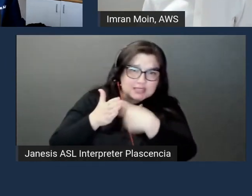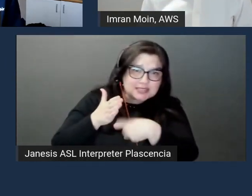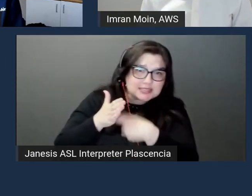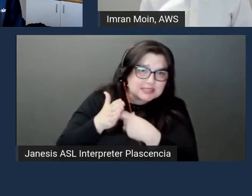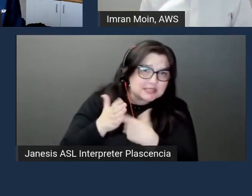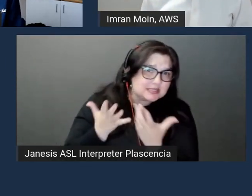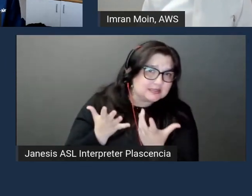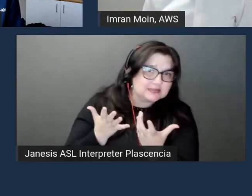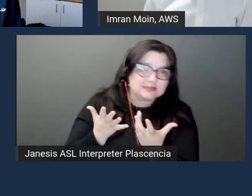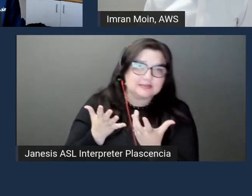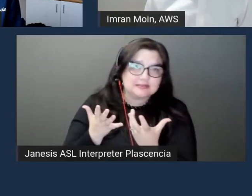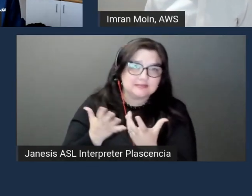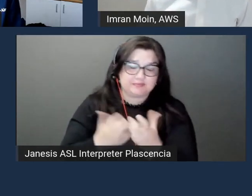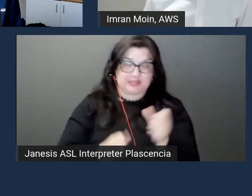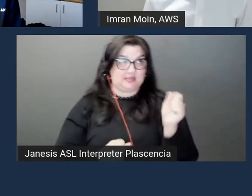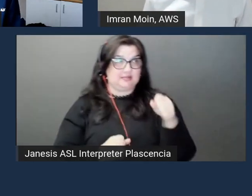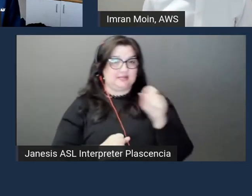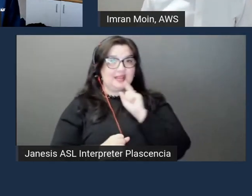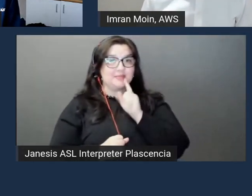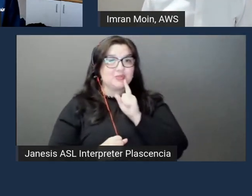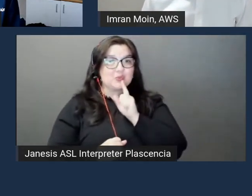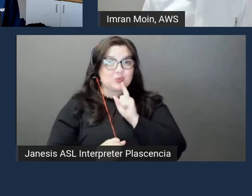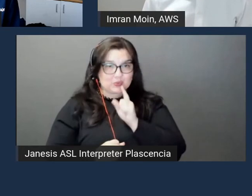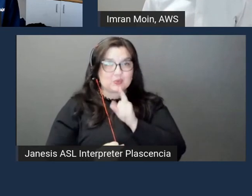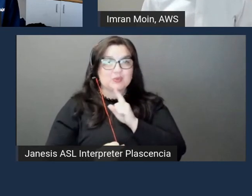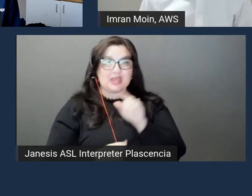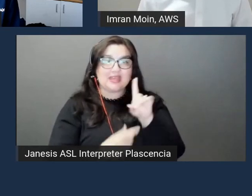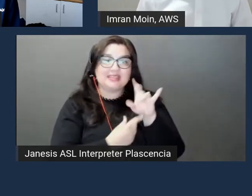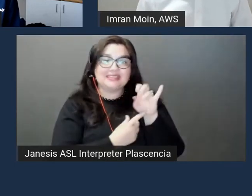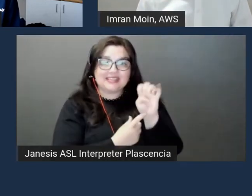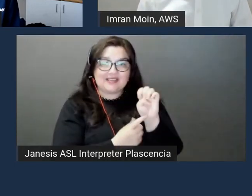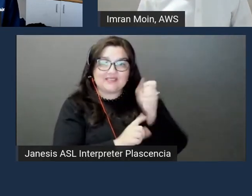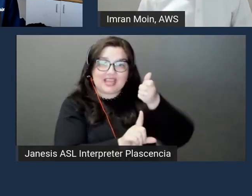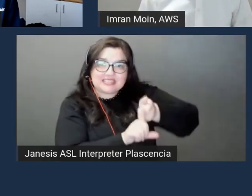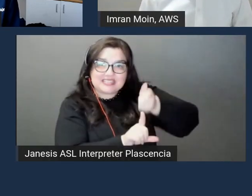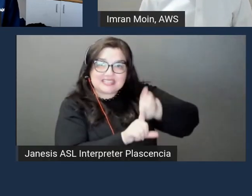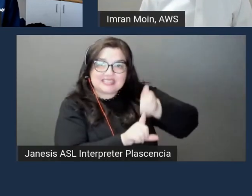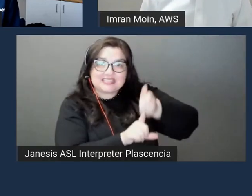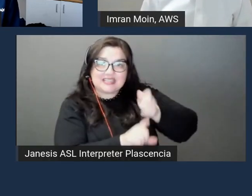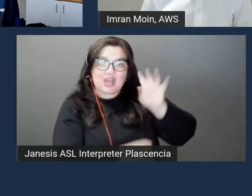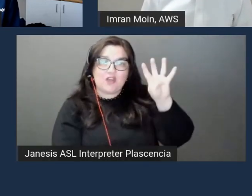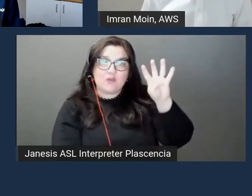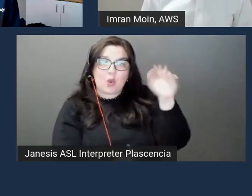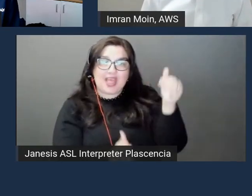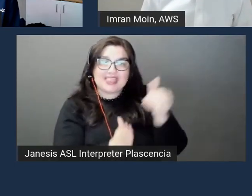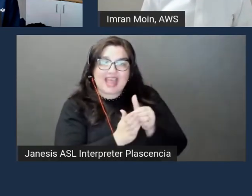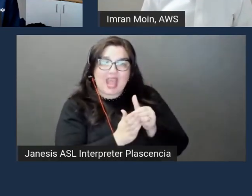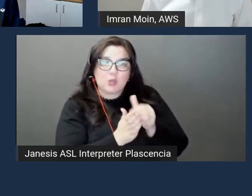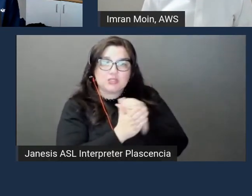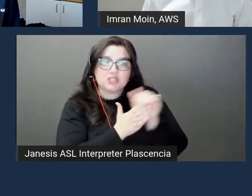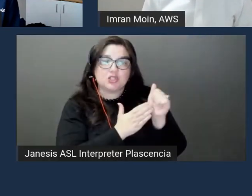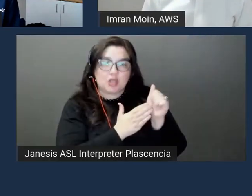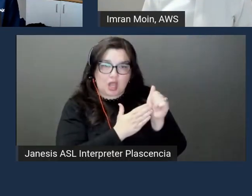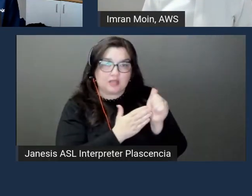Yeah, absolutely. So the device itself costs $4,000. That's the actual device.